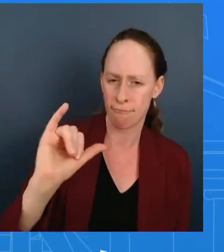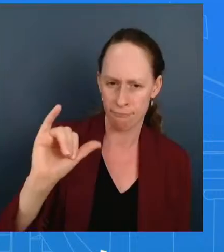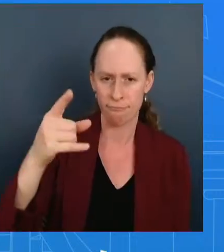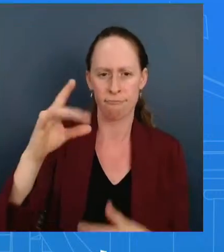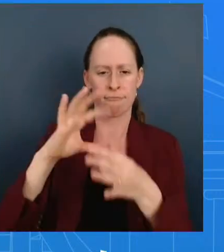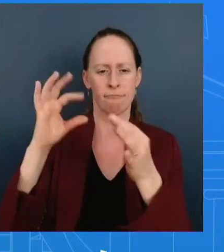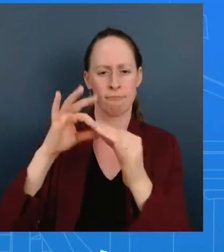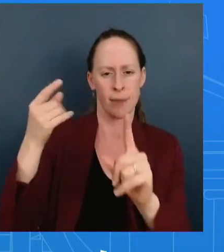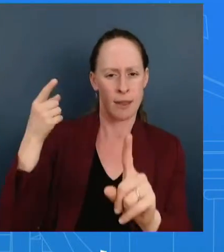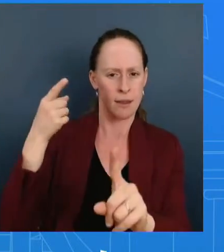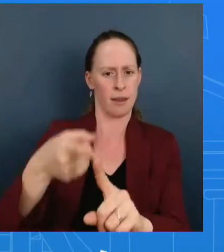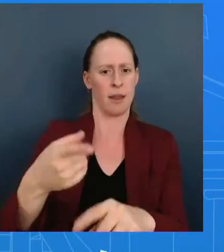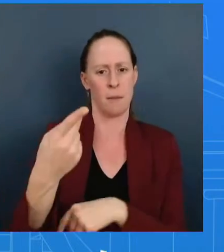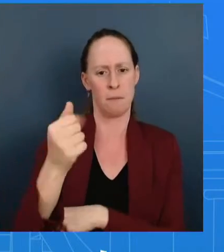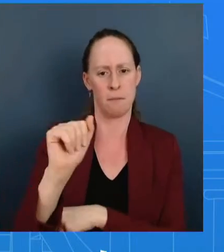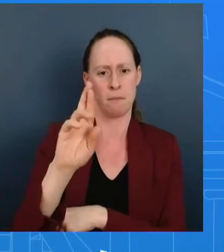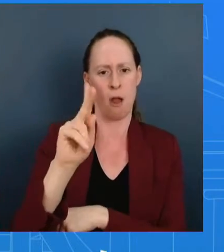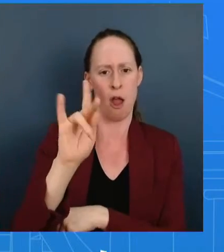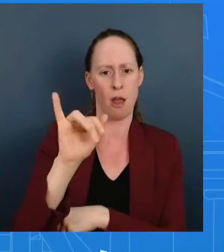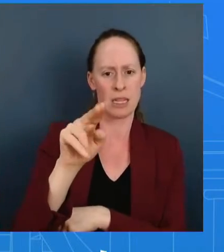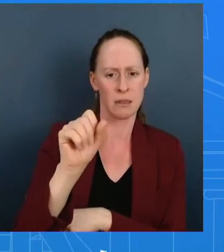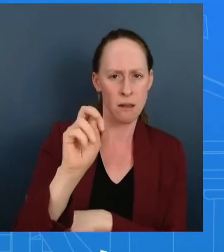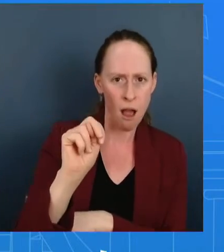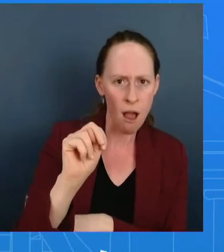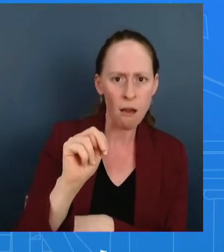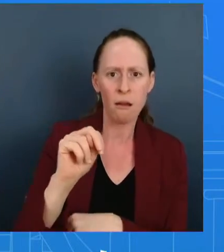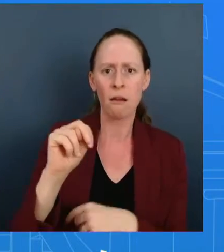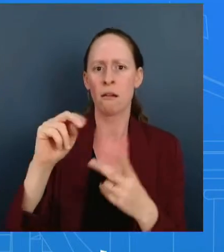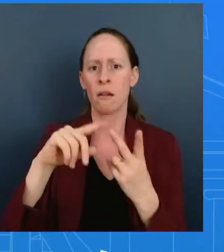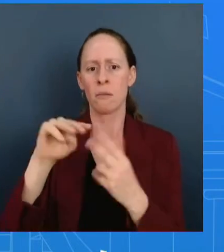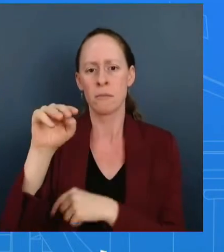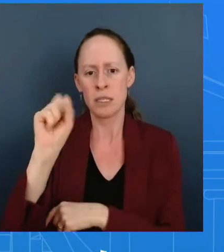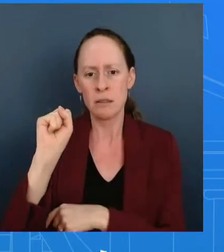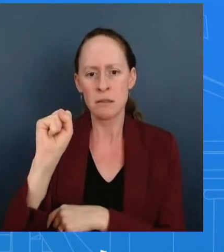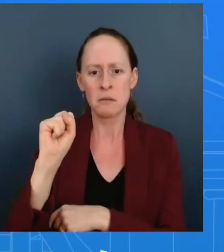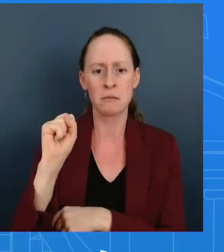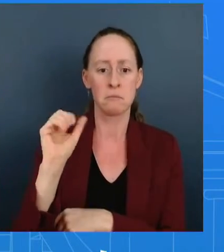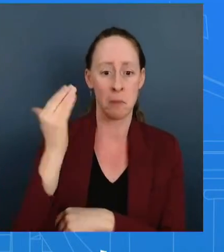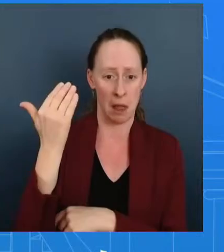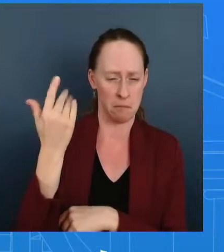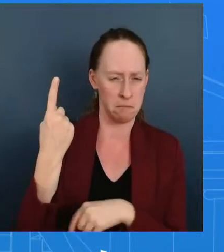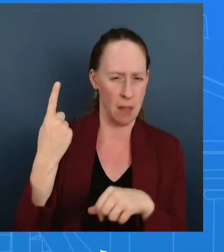One diagnosis that we have heard -- a potential diagnosis -- is hydrocephalus, which is fluid buildup in the brain.